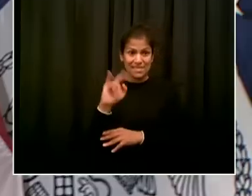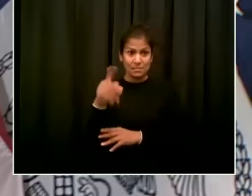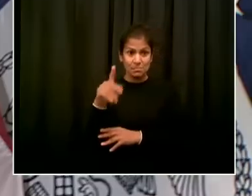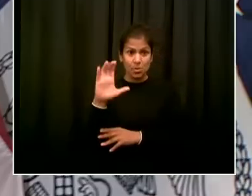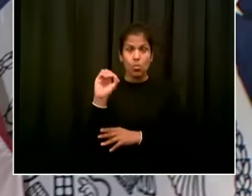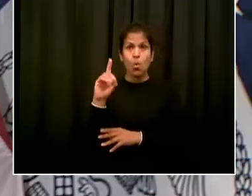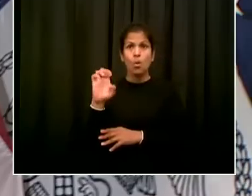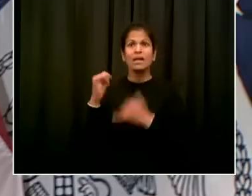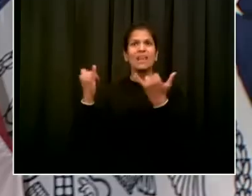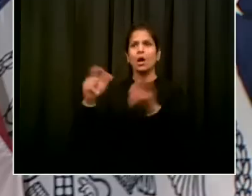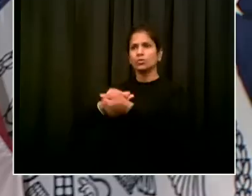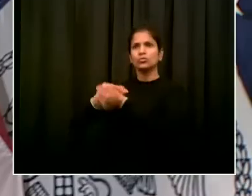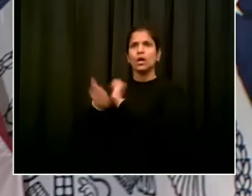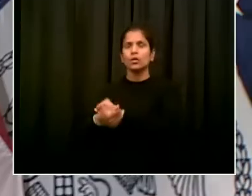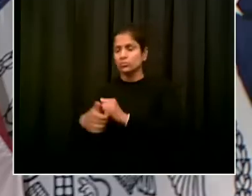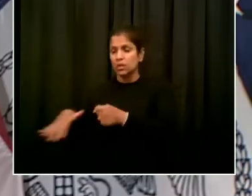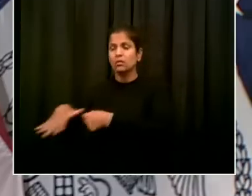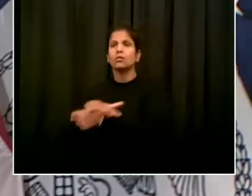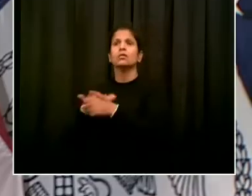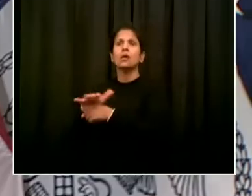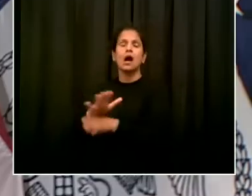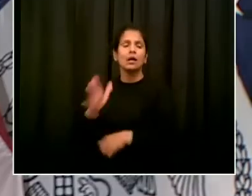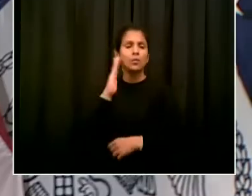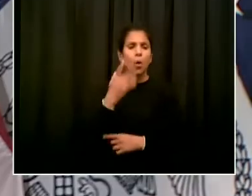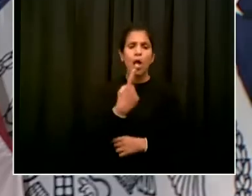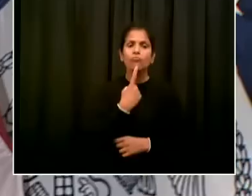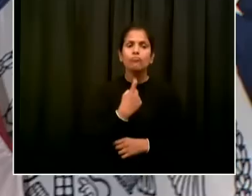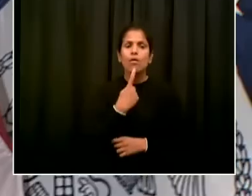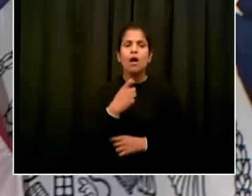PRESSENTATION, UTB I'M WONDERING HOW THOSE ARE DOII,NG